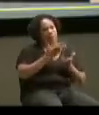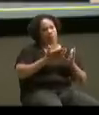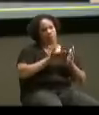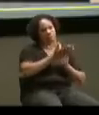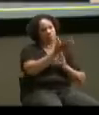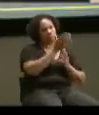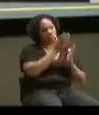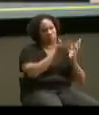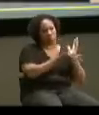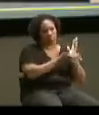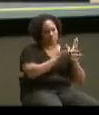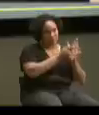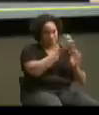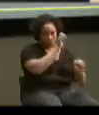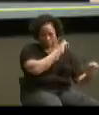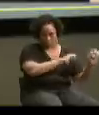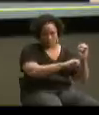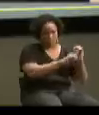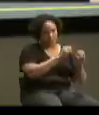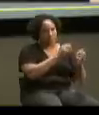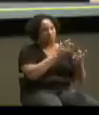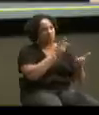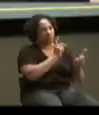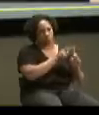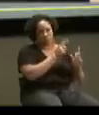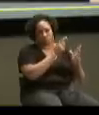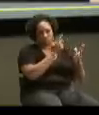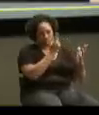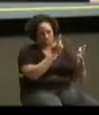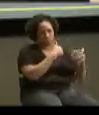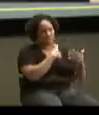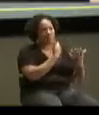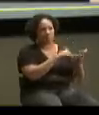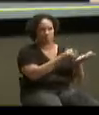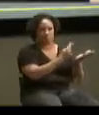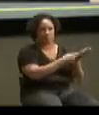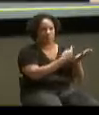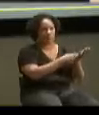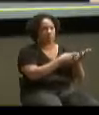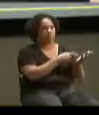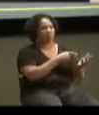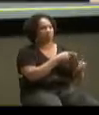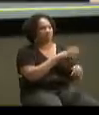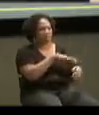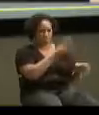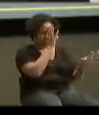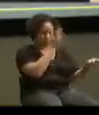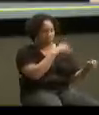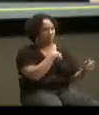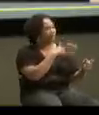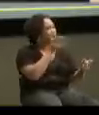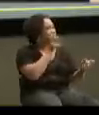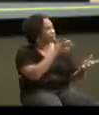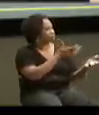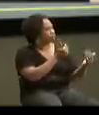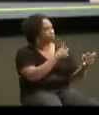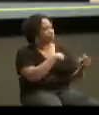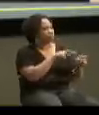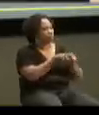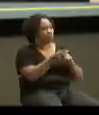IN SOME SENSE IT MAY BE THROUGH TECHNICAL EVALUATION, BY POINTS. THAT'S STILL UNDER DISCUSSION. WE WOULD LIKE TO HEAR THAT FROM YOU, TOO.